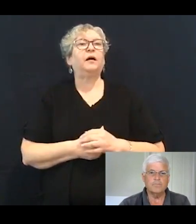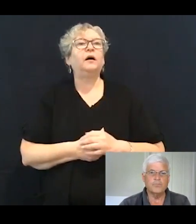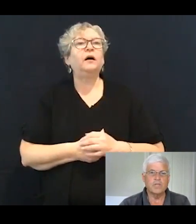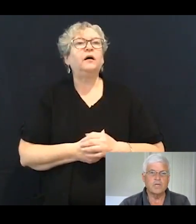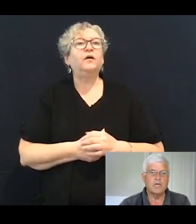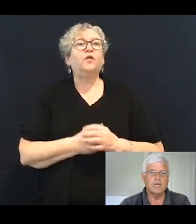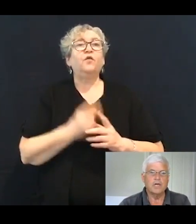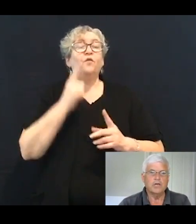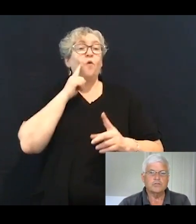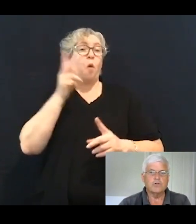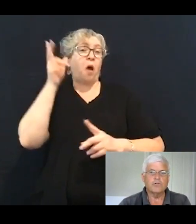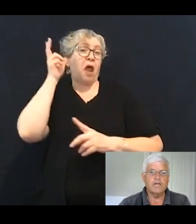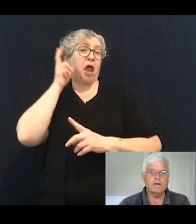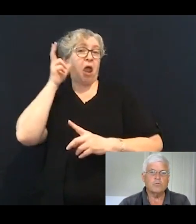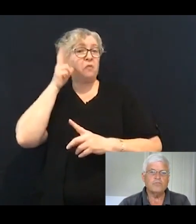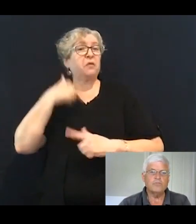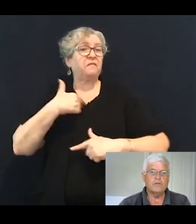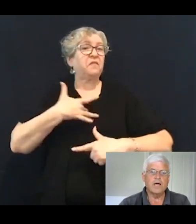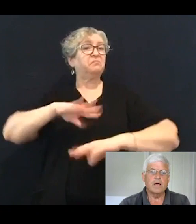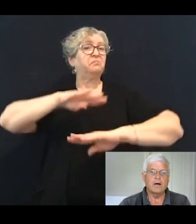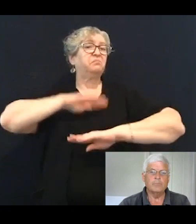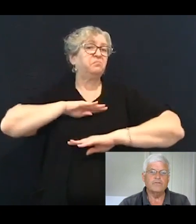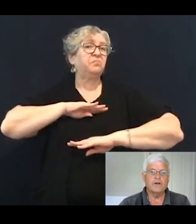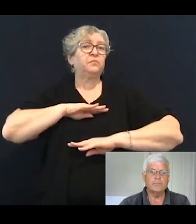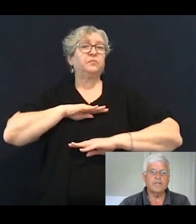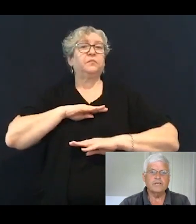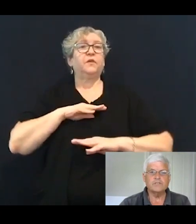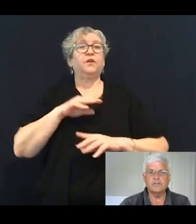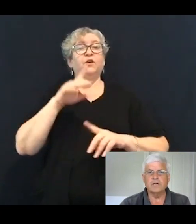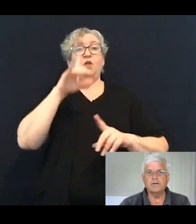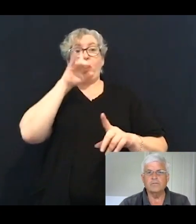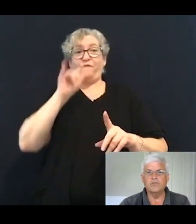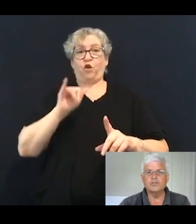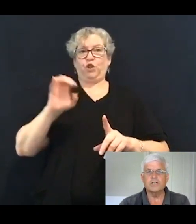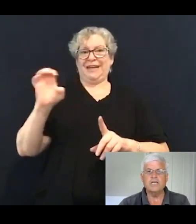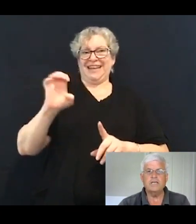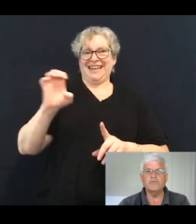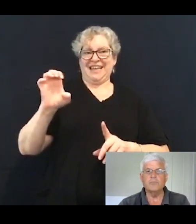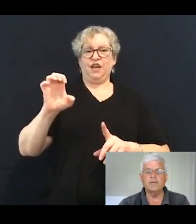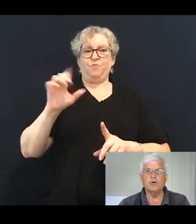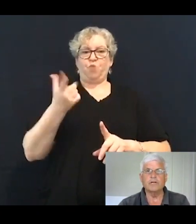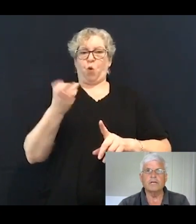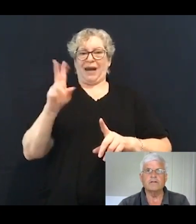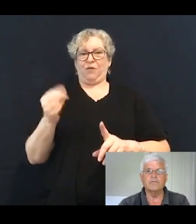So for hearing, we've been very pleased that version E of the mini protocadherin-15